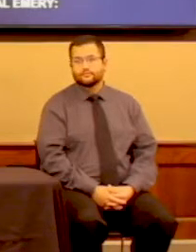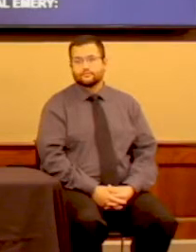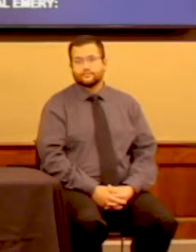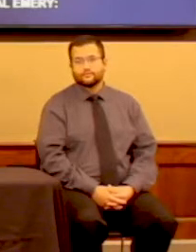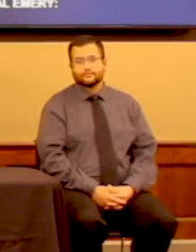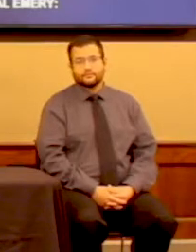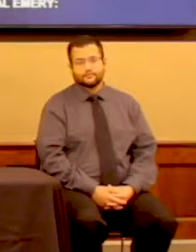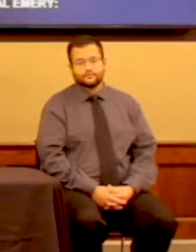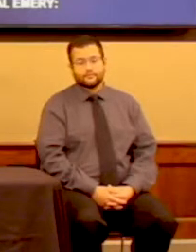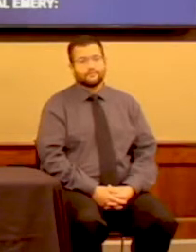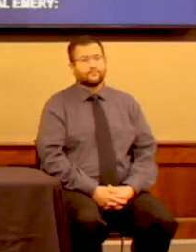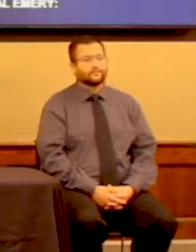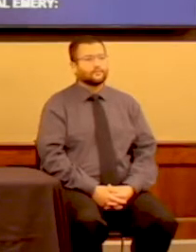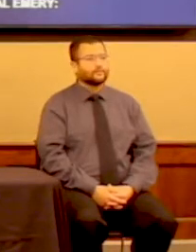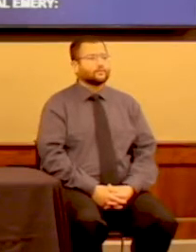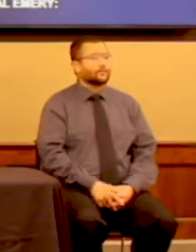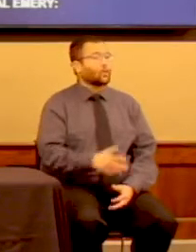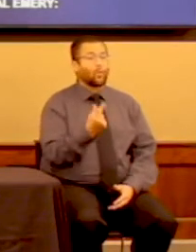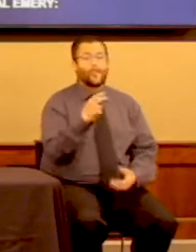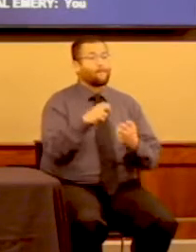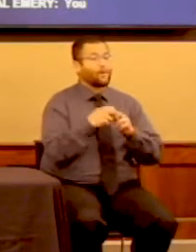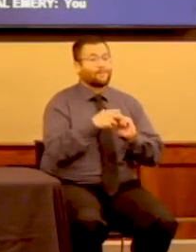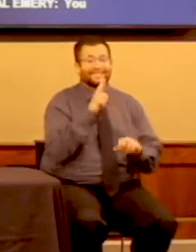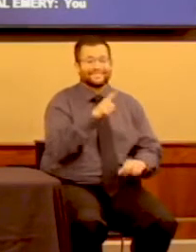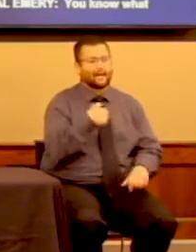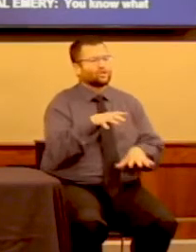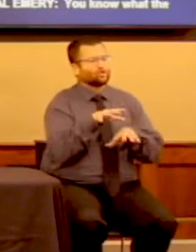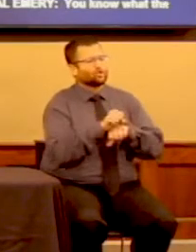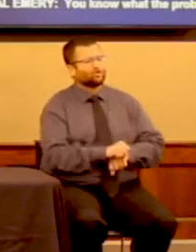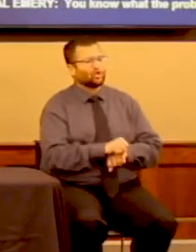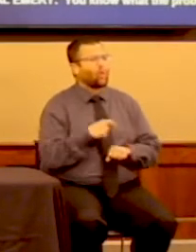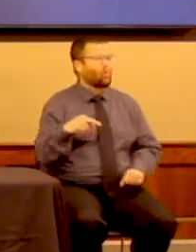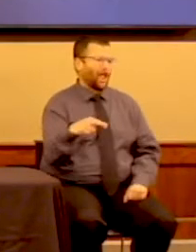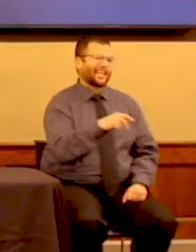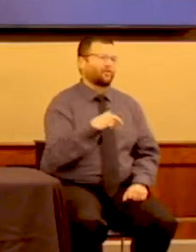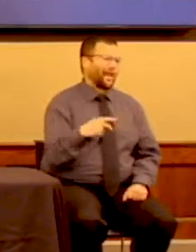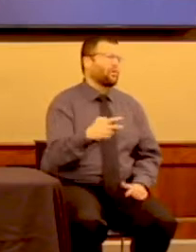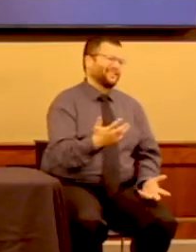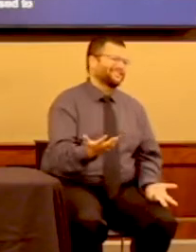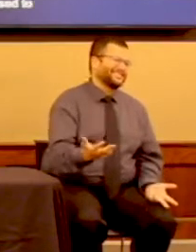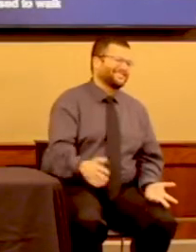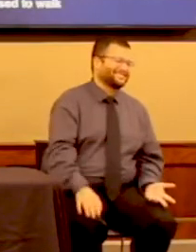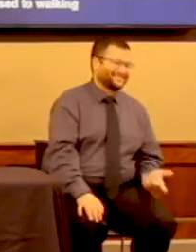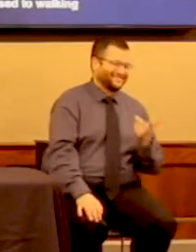you know the problem is I'm so used to